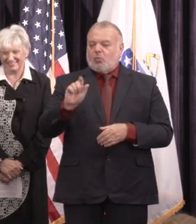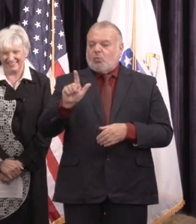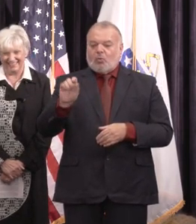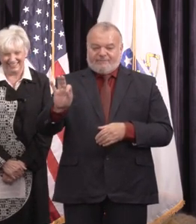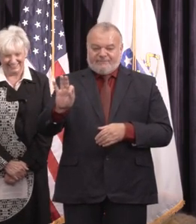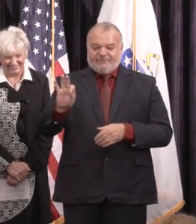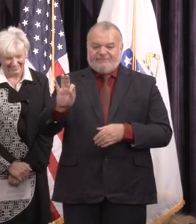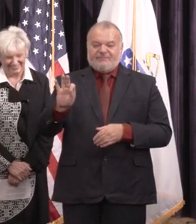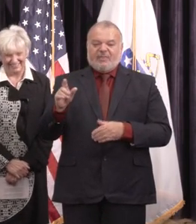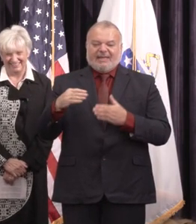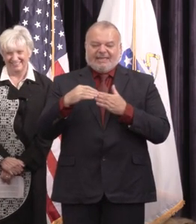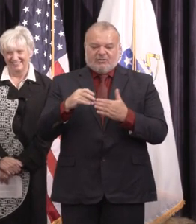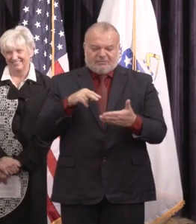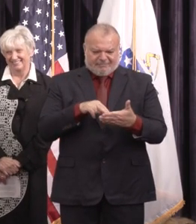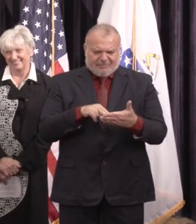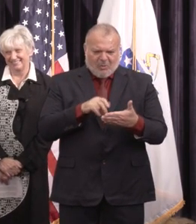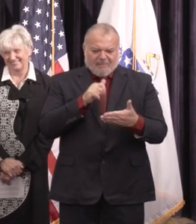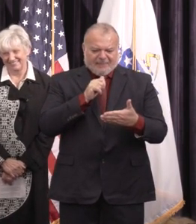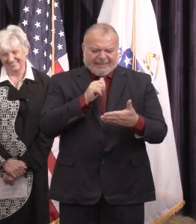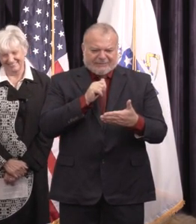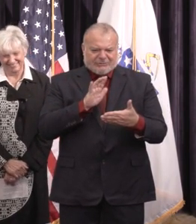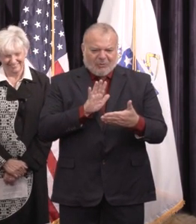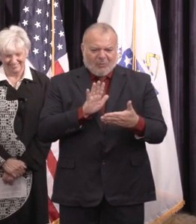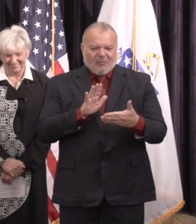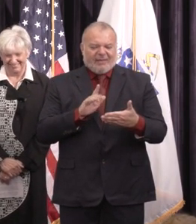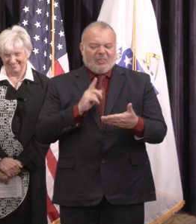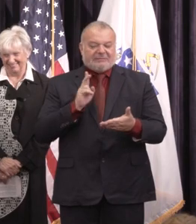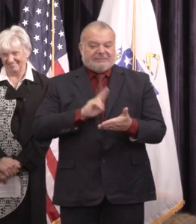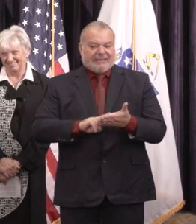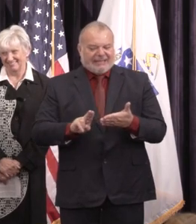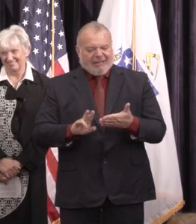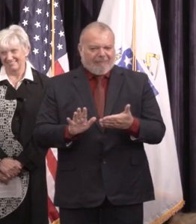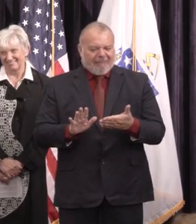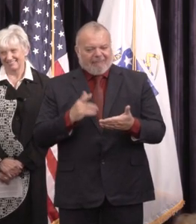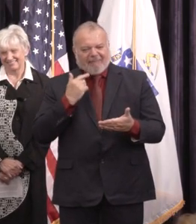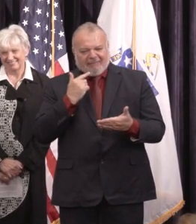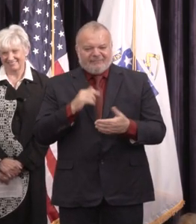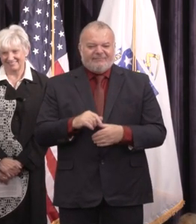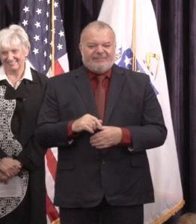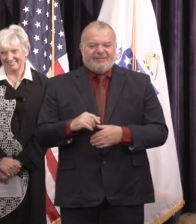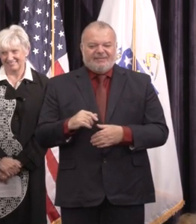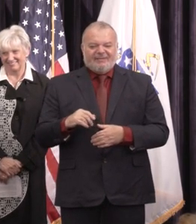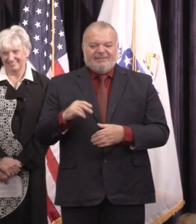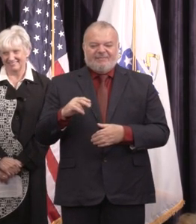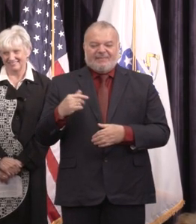secretary. When Tony and I first talked about it, I said that sounds great. Change the name.